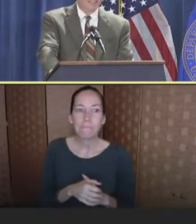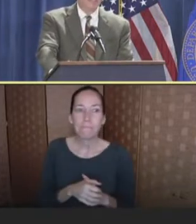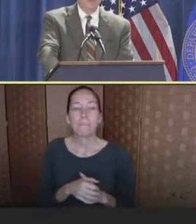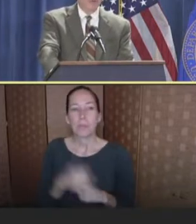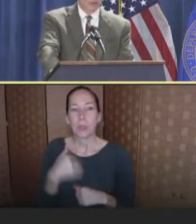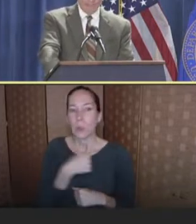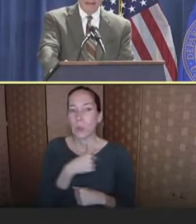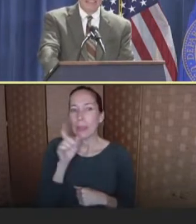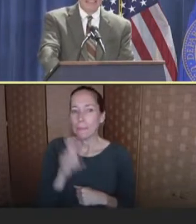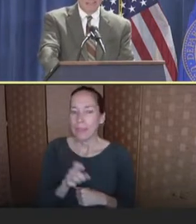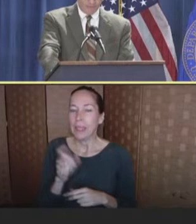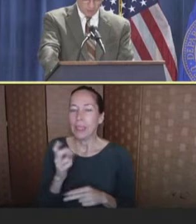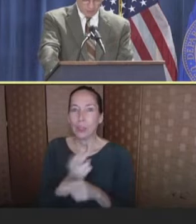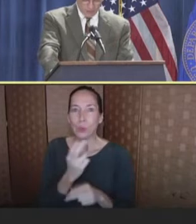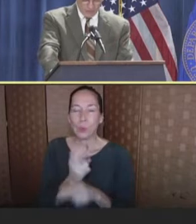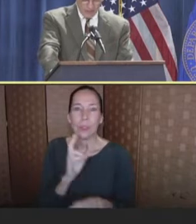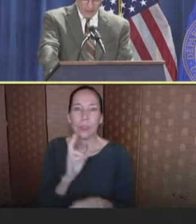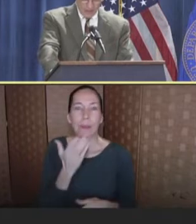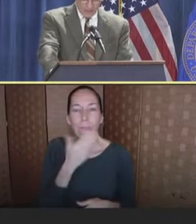community-based influence.